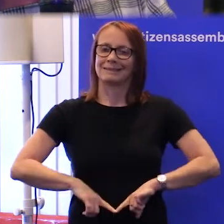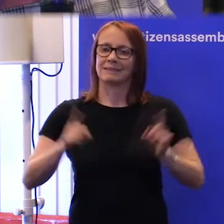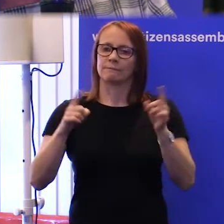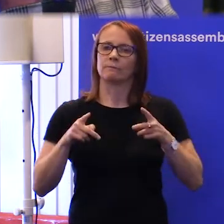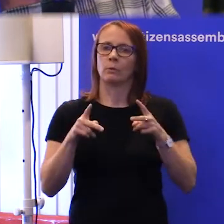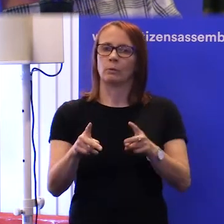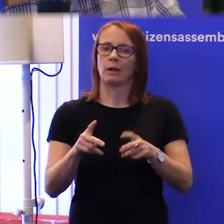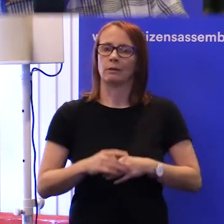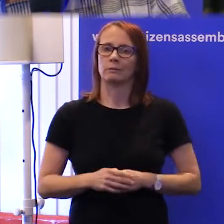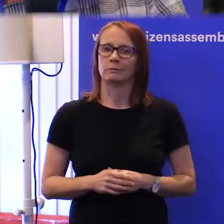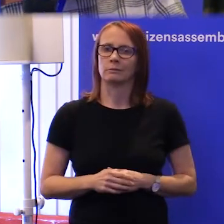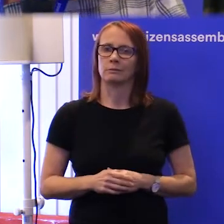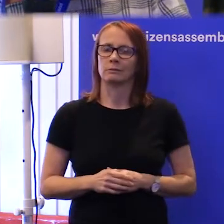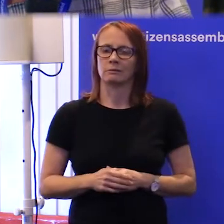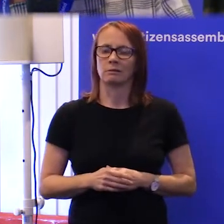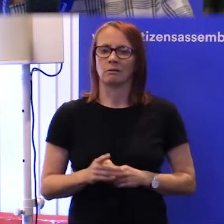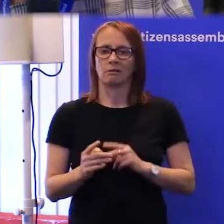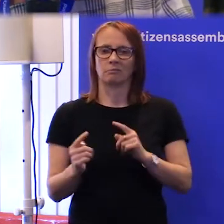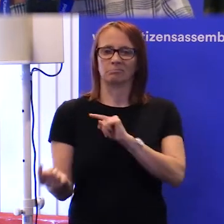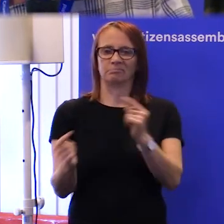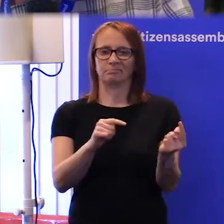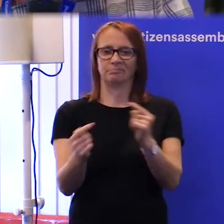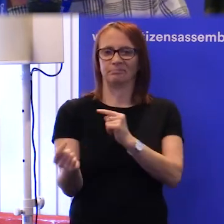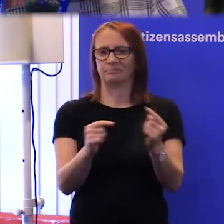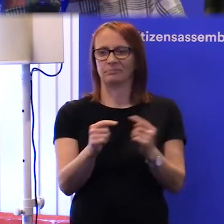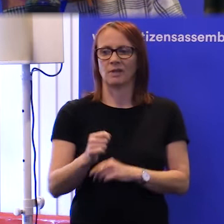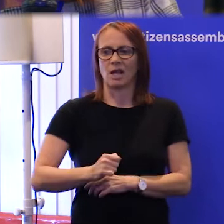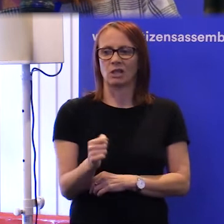from some of the debates that go on in Scotland and and the rest of the country